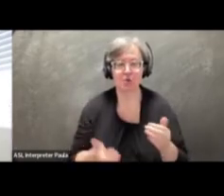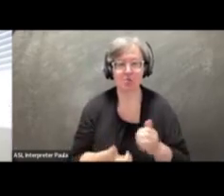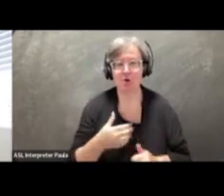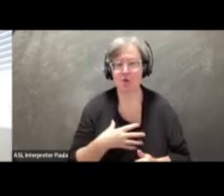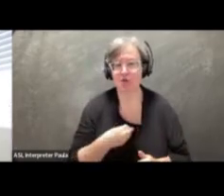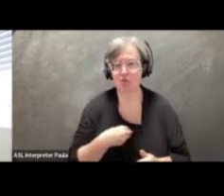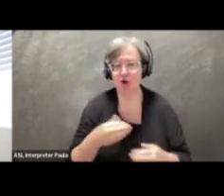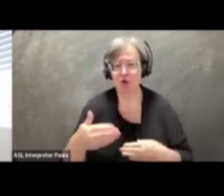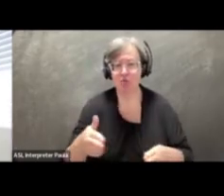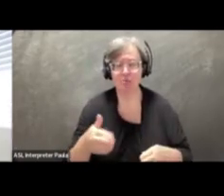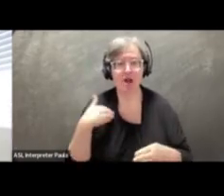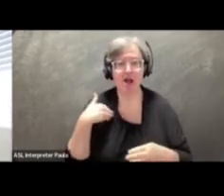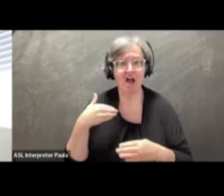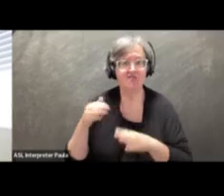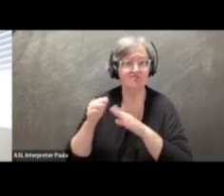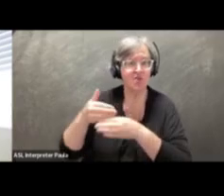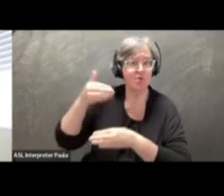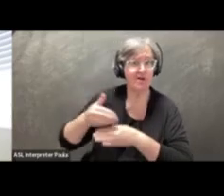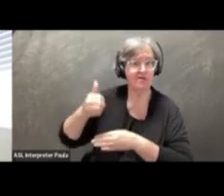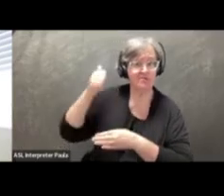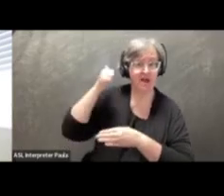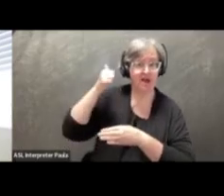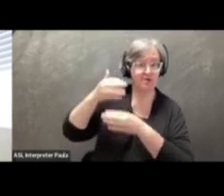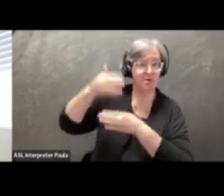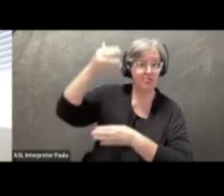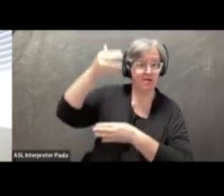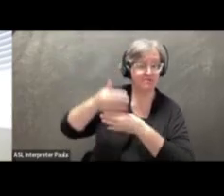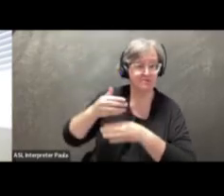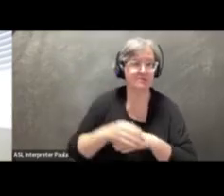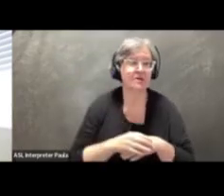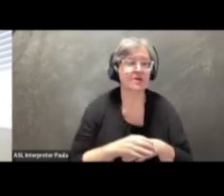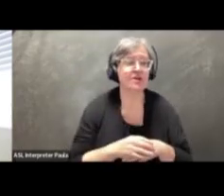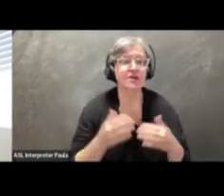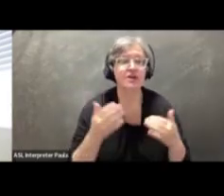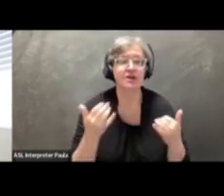with some blinds behind me. So, today's webinar is sponsored by